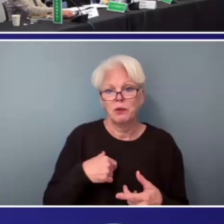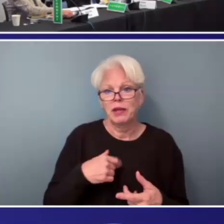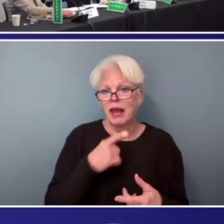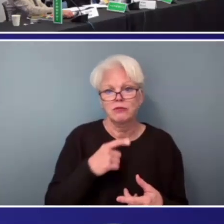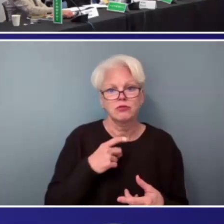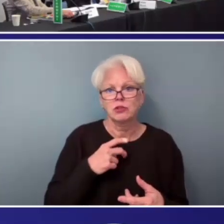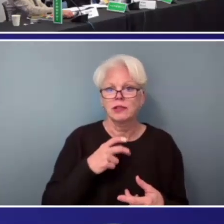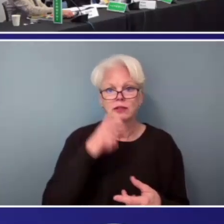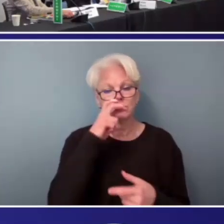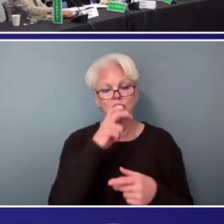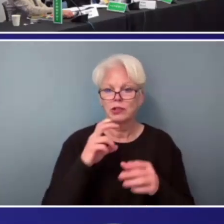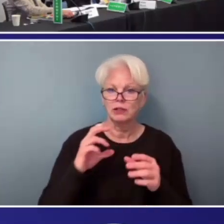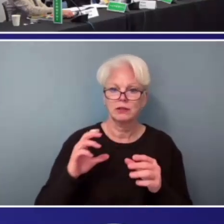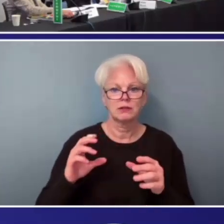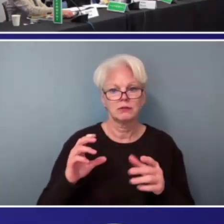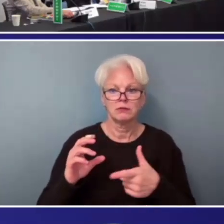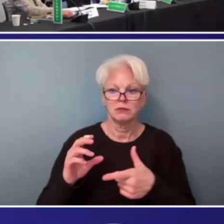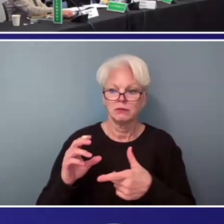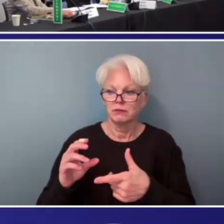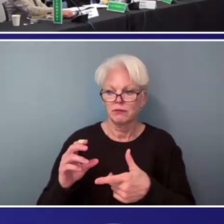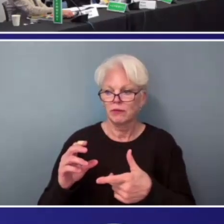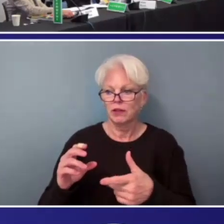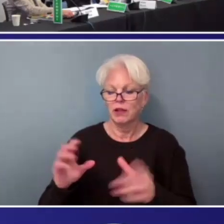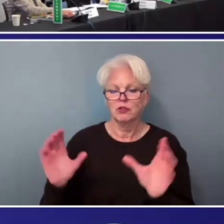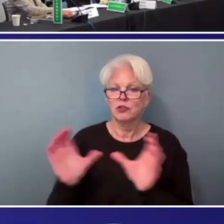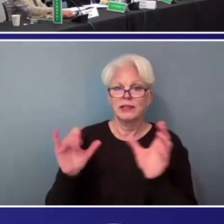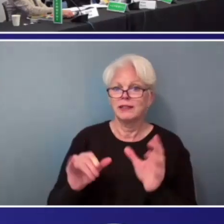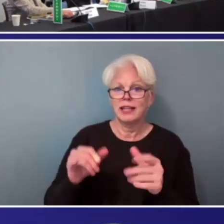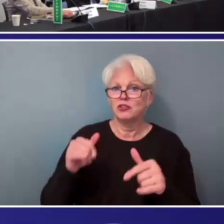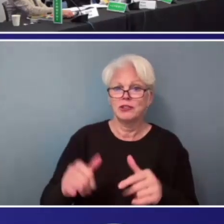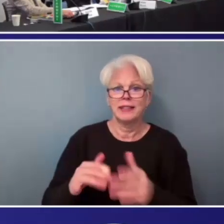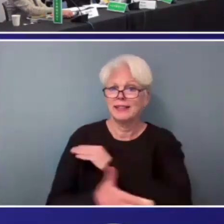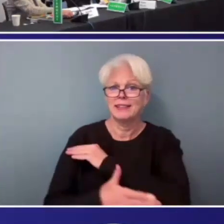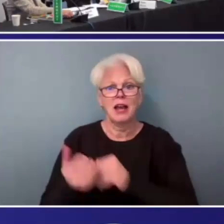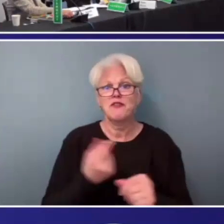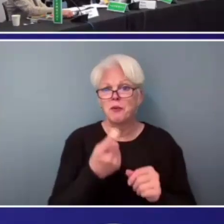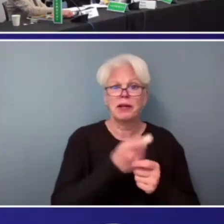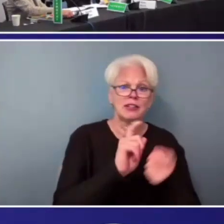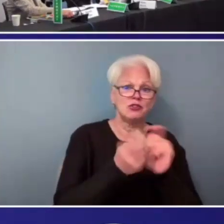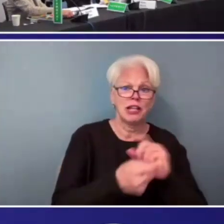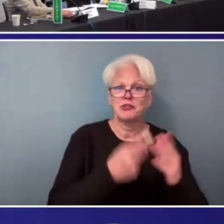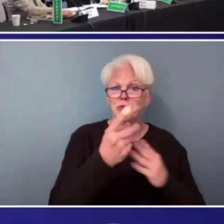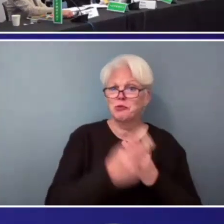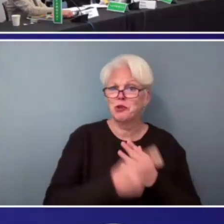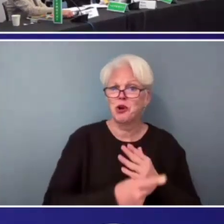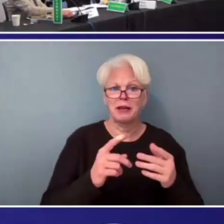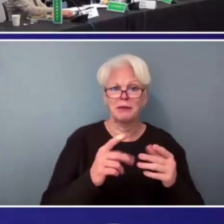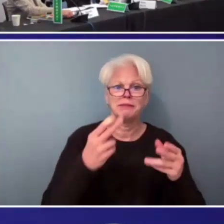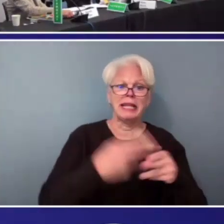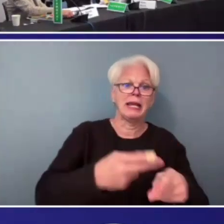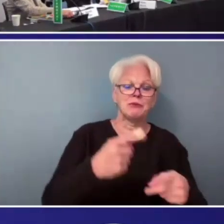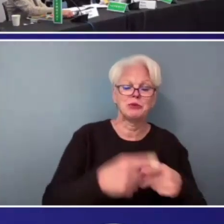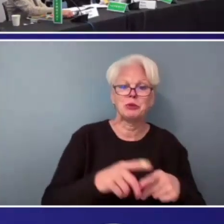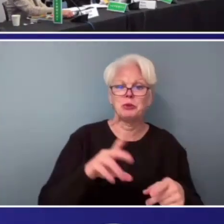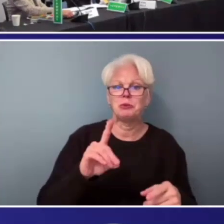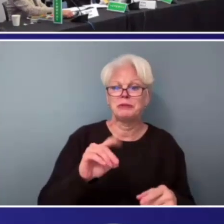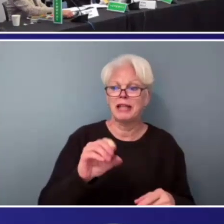Why doesn't everybody just change their program to doctorate next year? Instead, we should use length of program as the correct proxy.